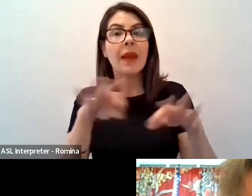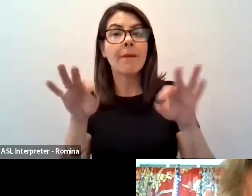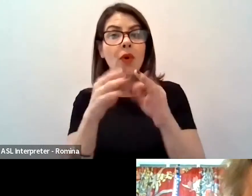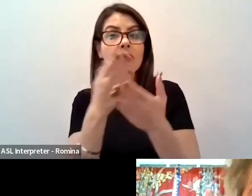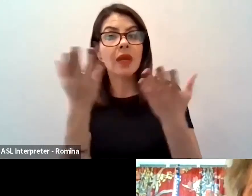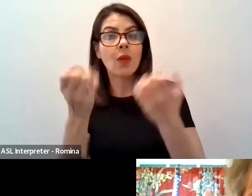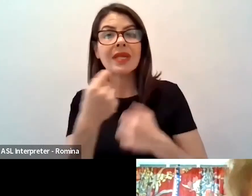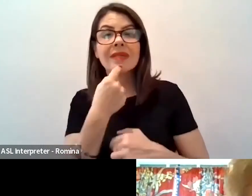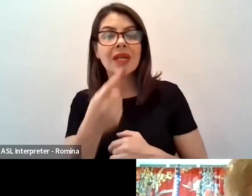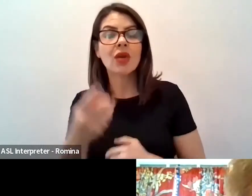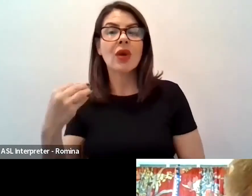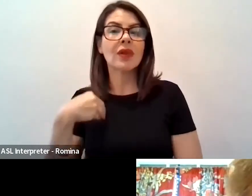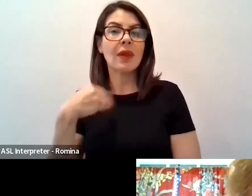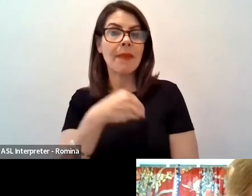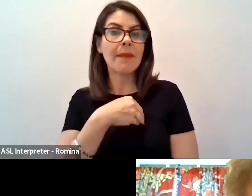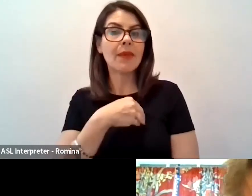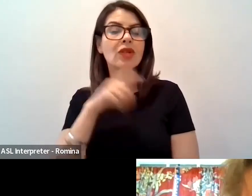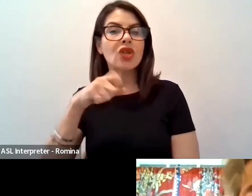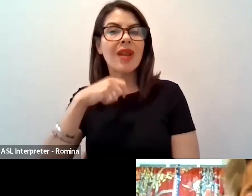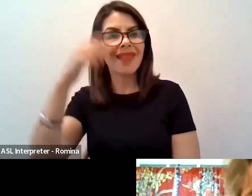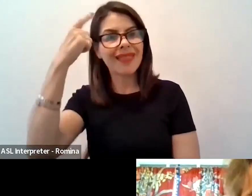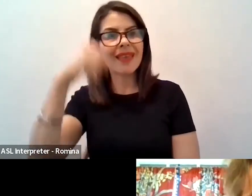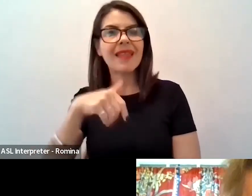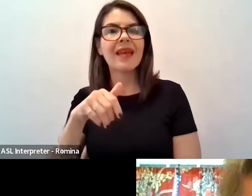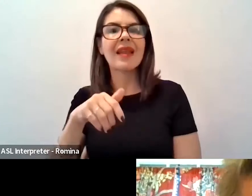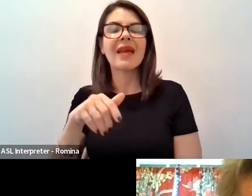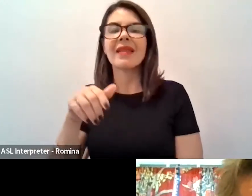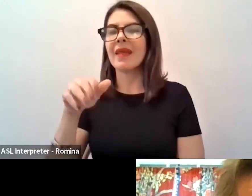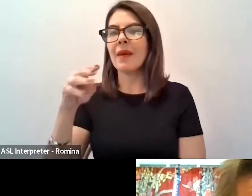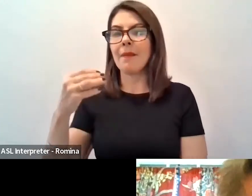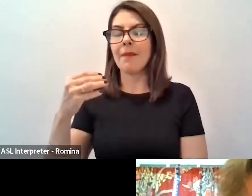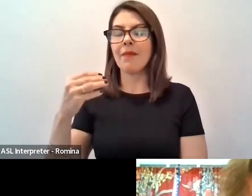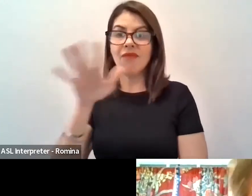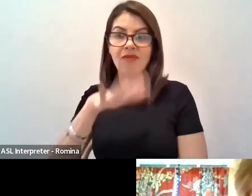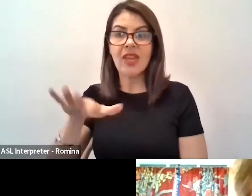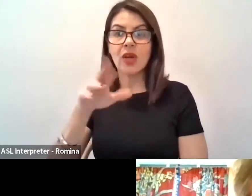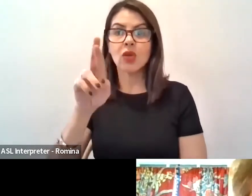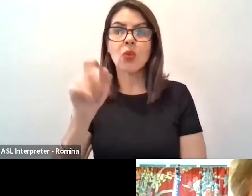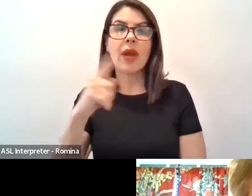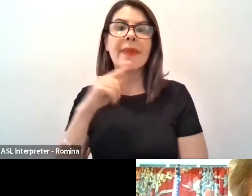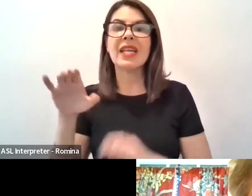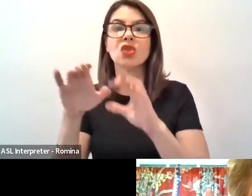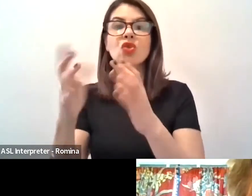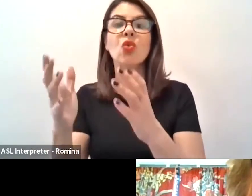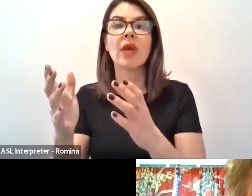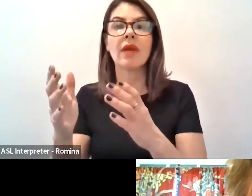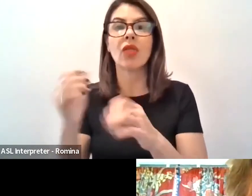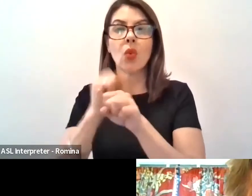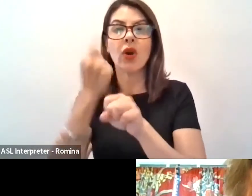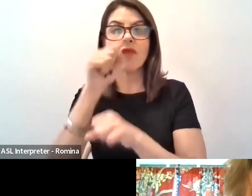should not think the field rep is carrying the claim forward and nothing more is needed from them. They are needed